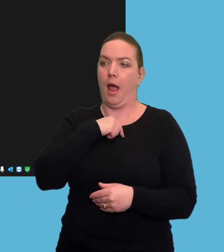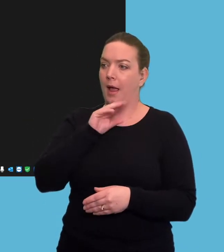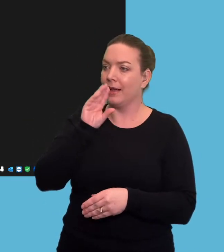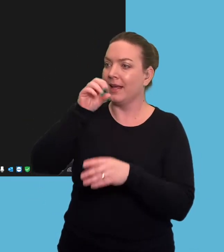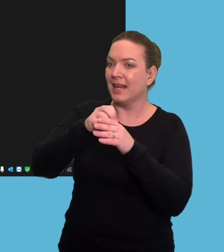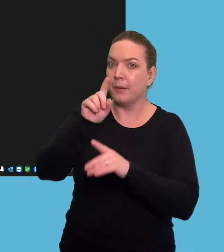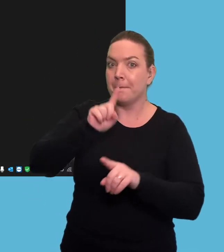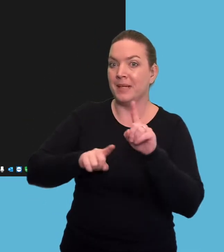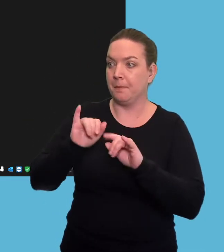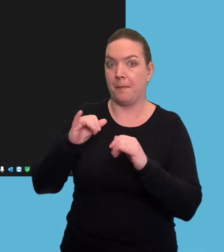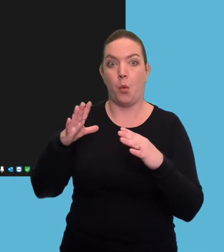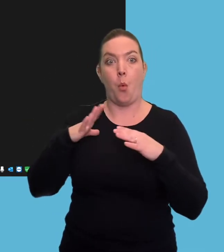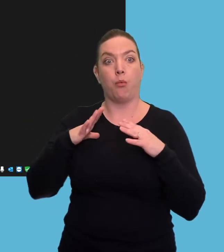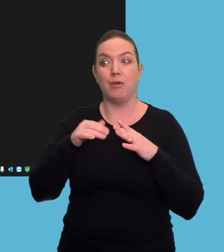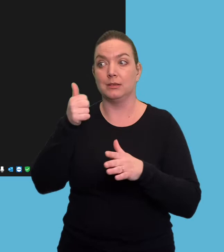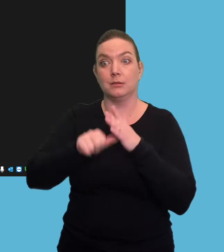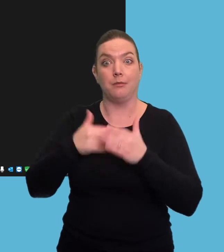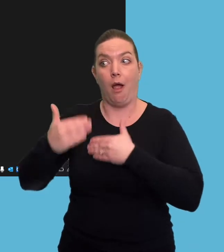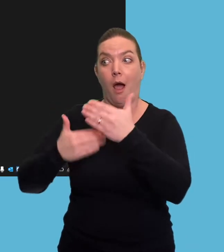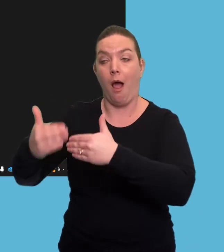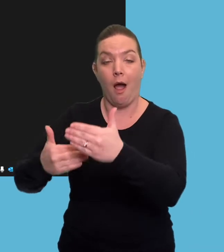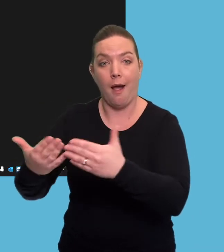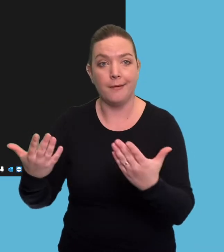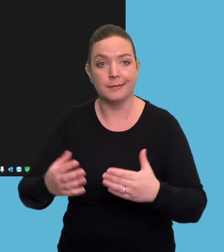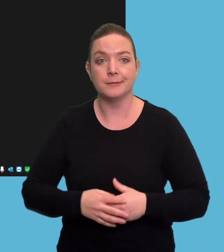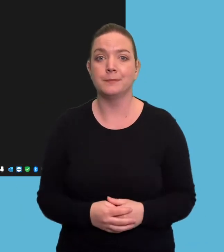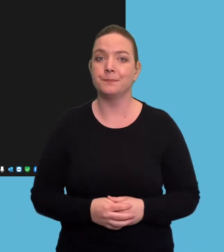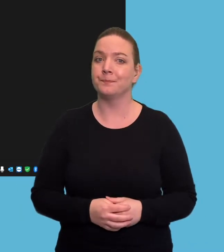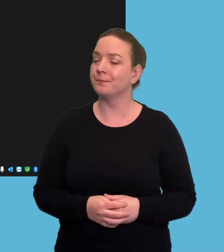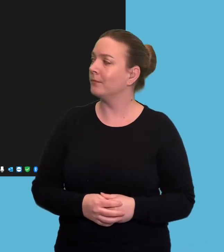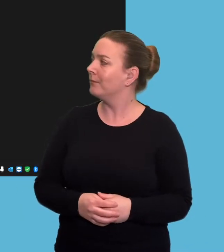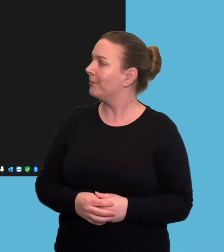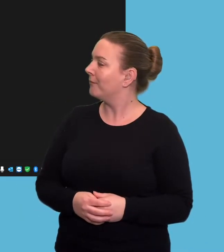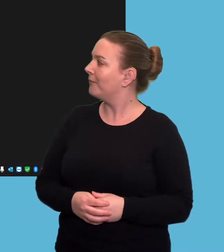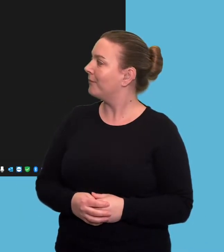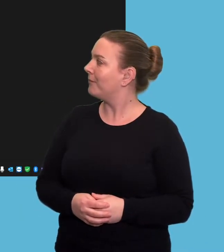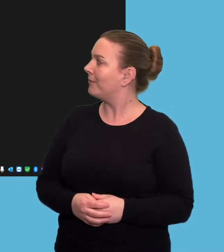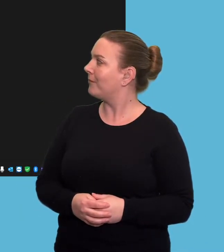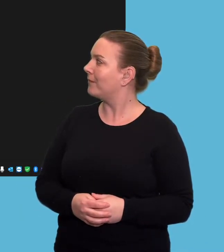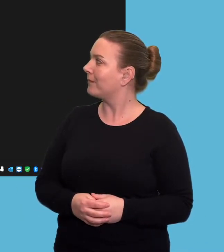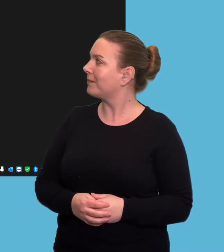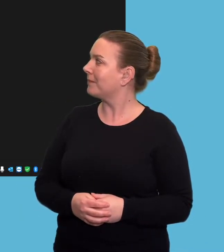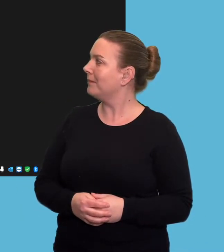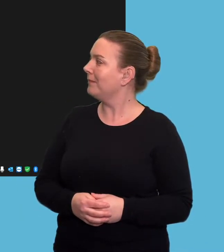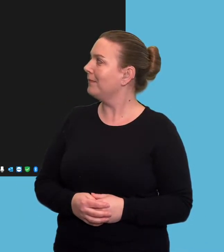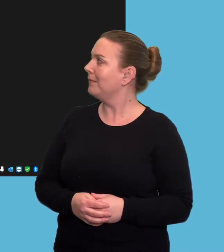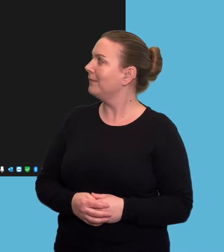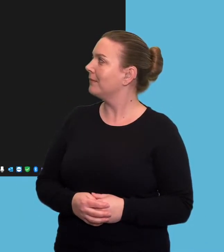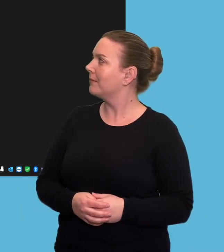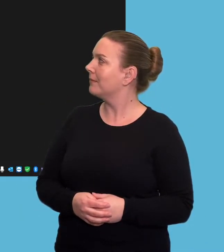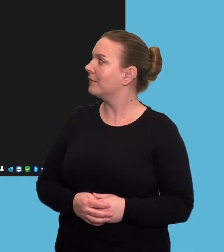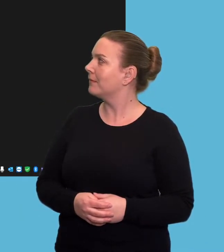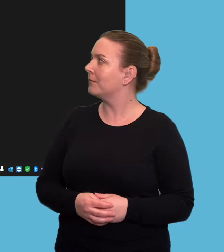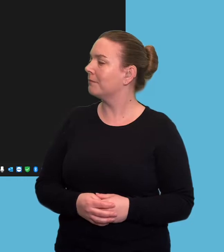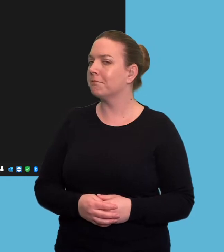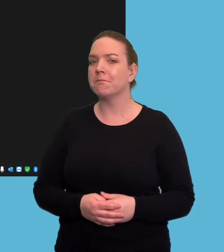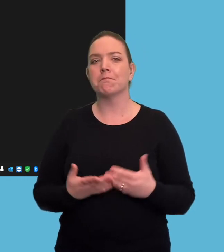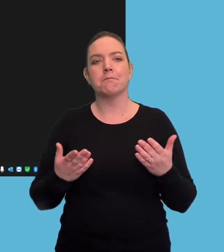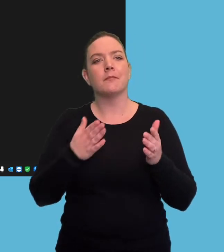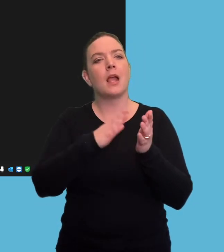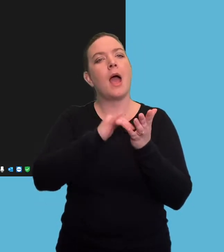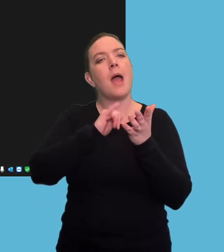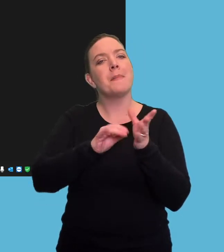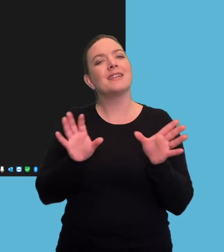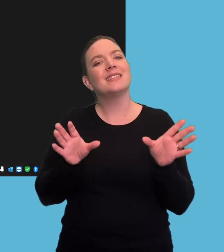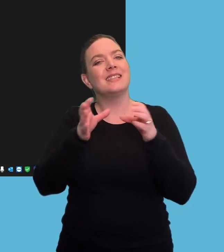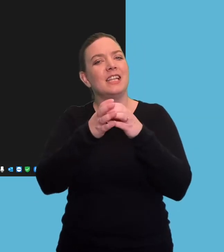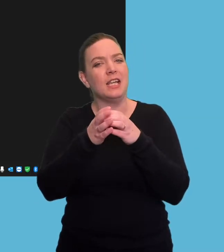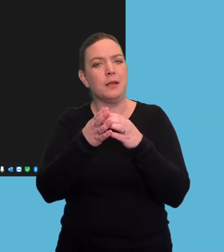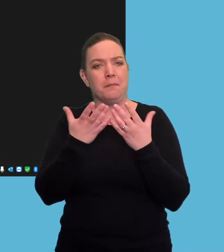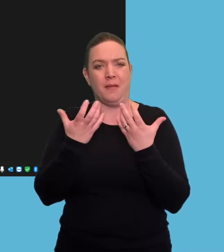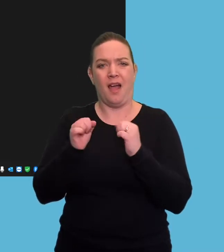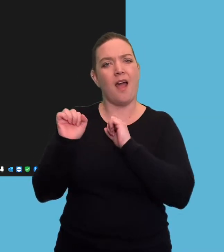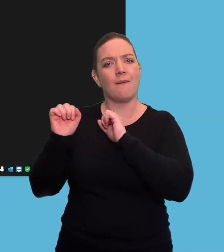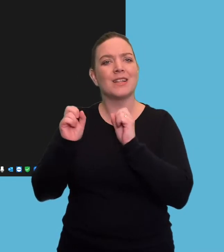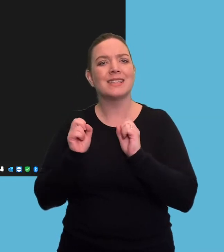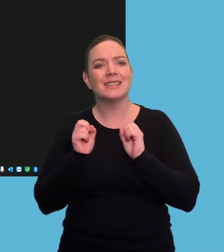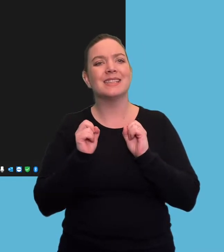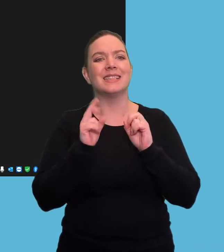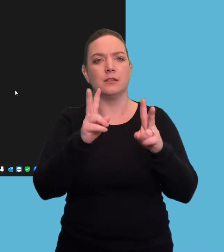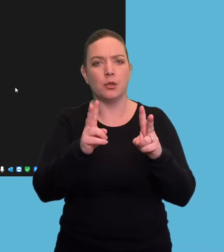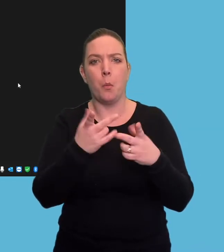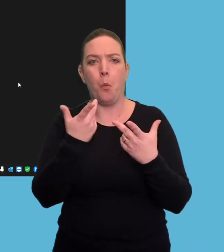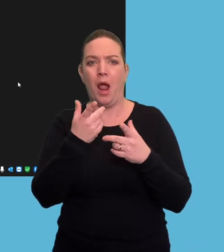just in case it's already started. MS Teams has a system where you wait in the lobby to be admitted.